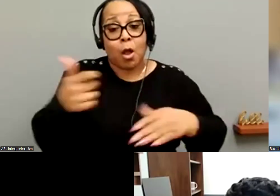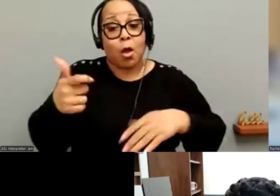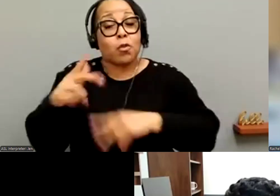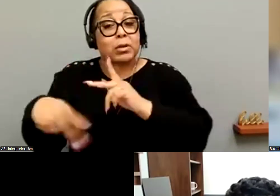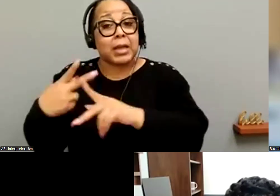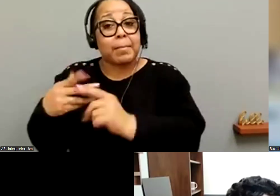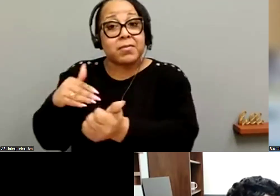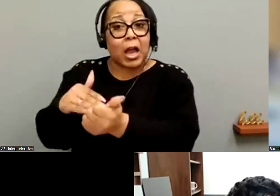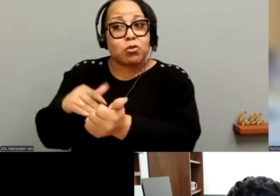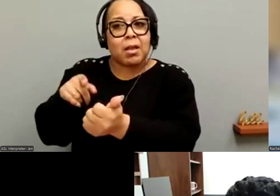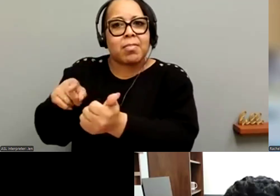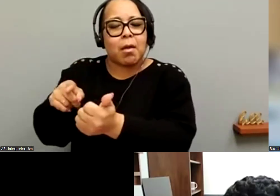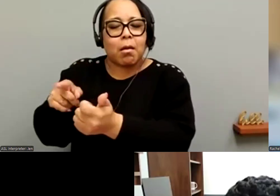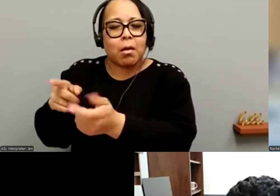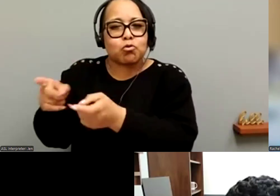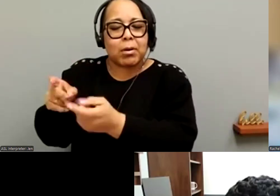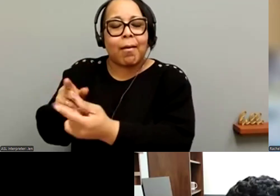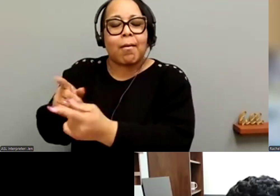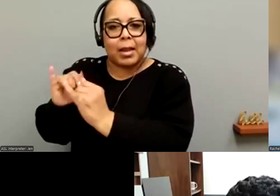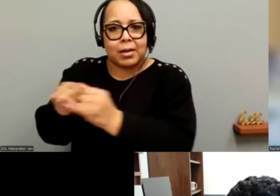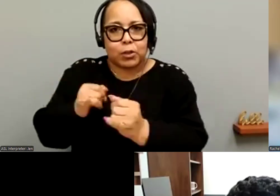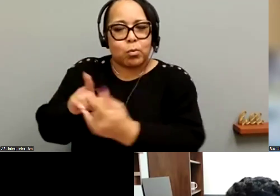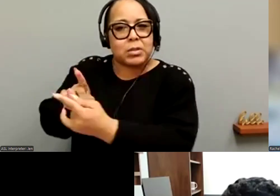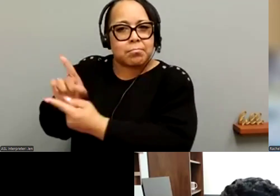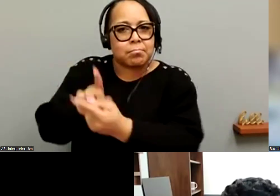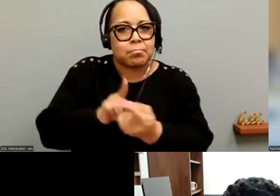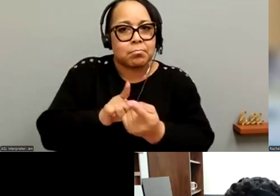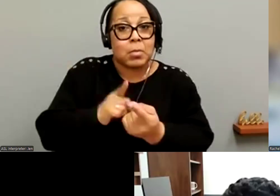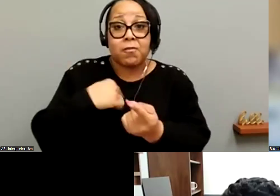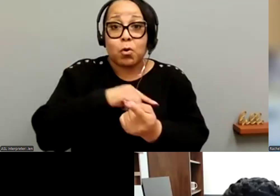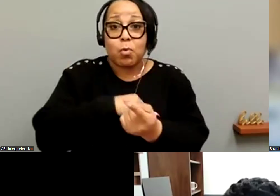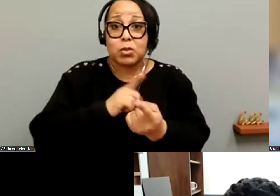13:09:06 doctors treat individuals. For 13:09:09 us to treat a community, we must